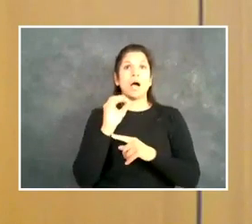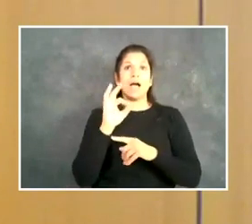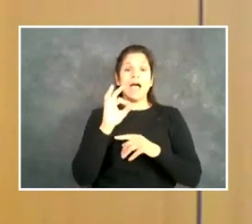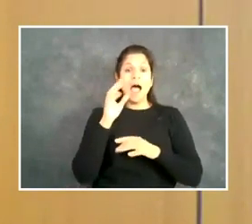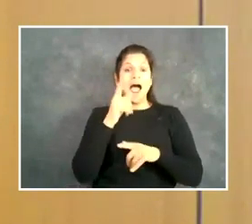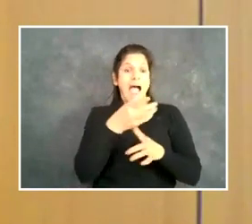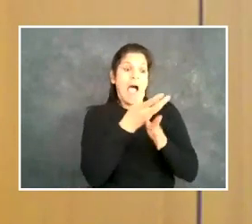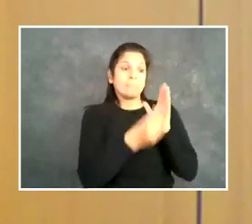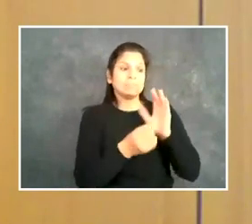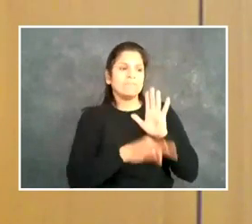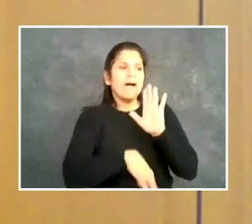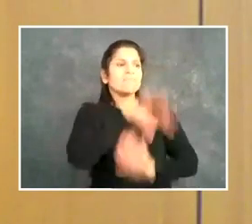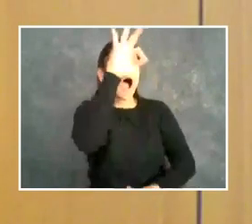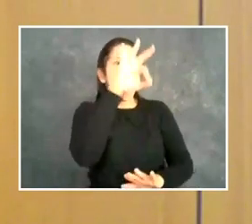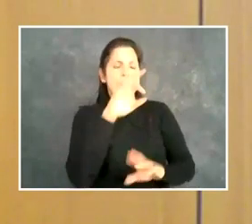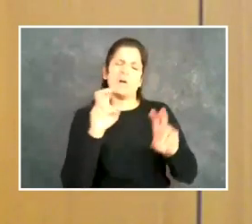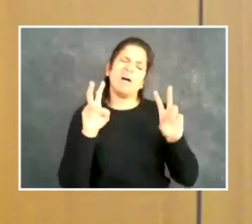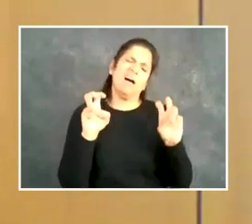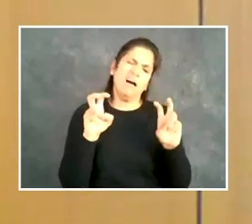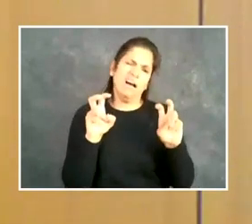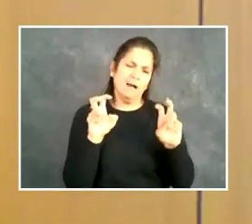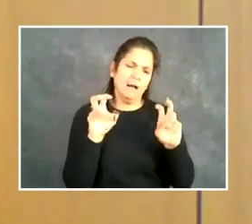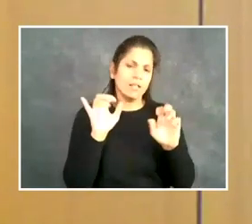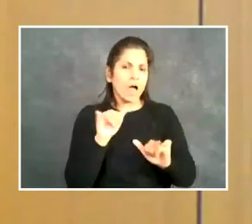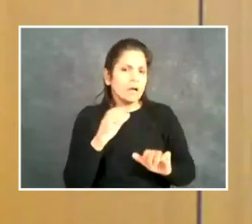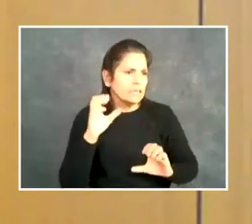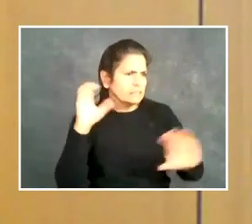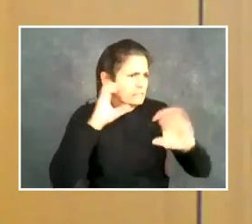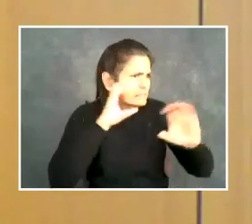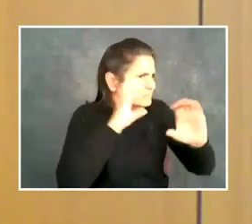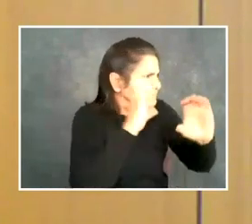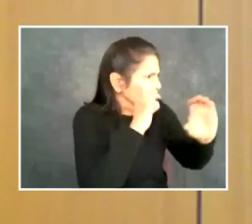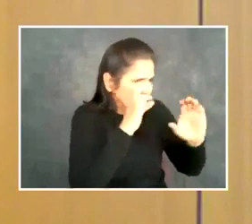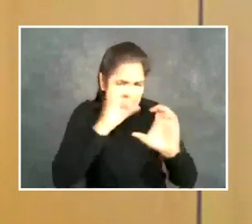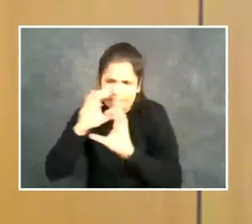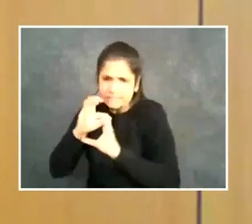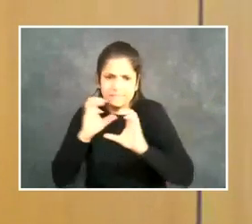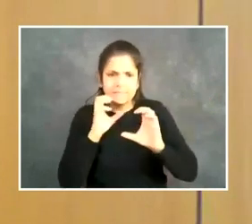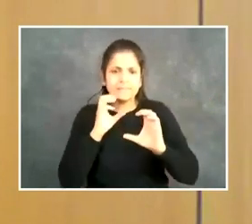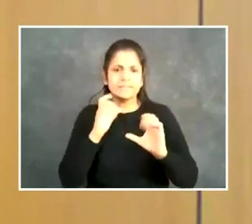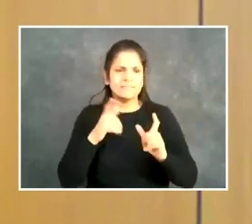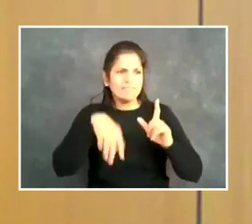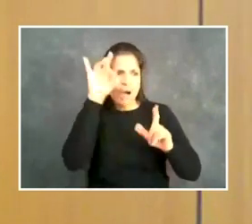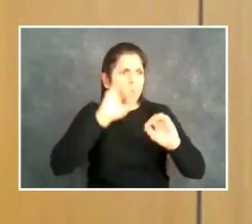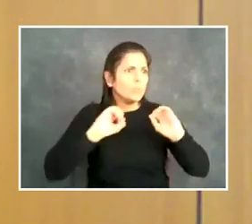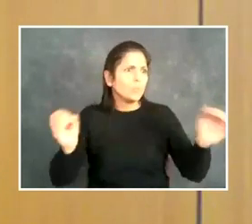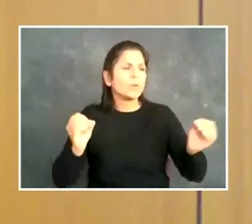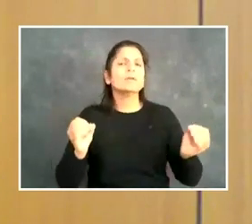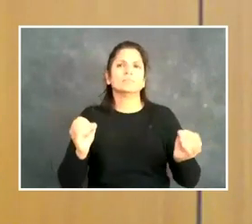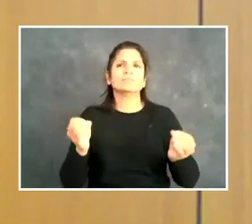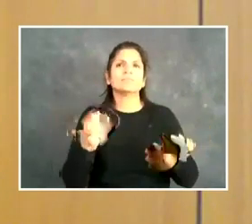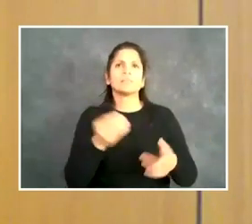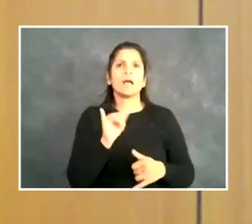QUESTION, THAT IS THEN ABSENCE